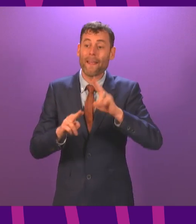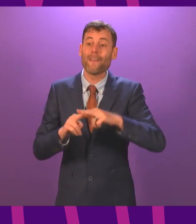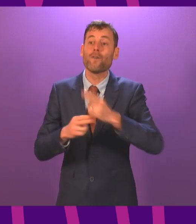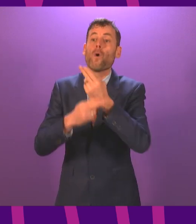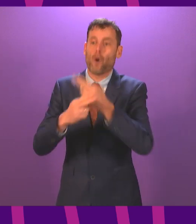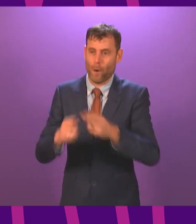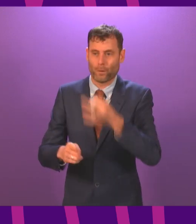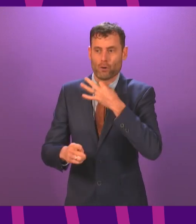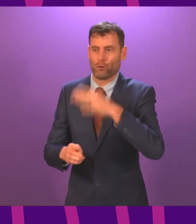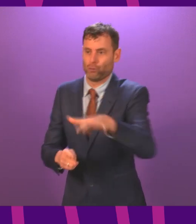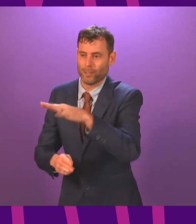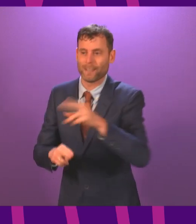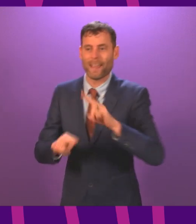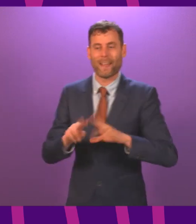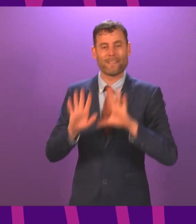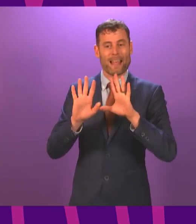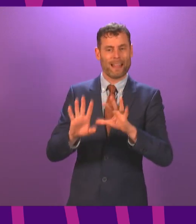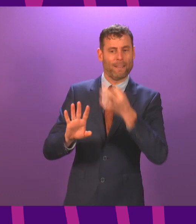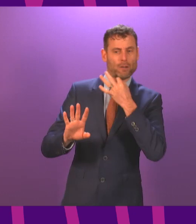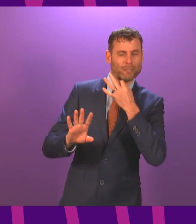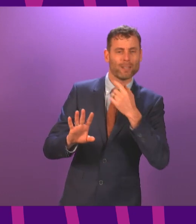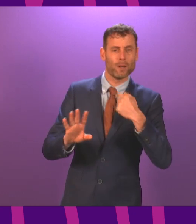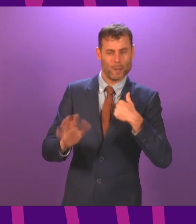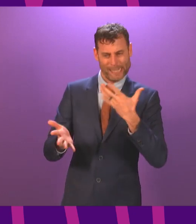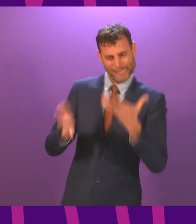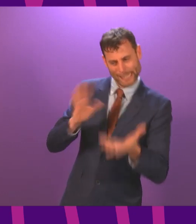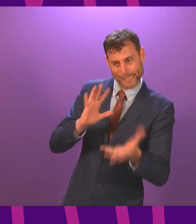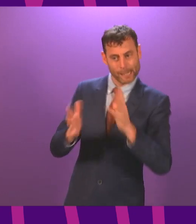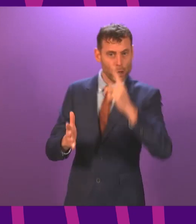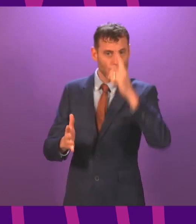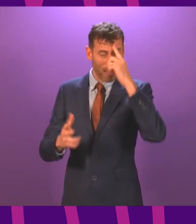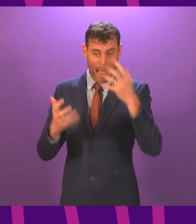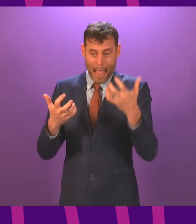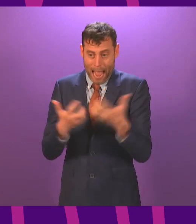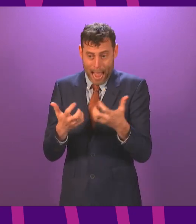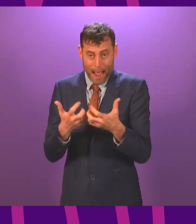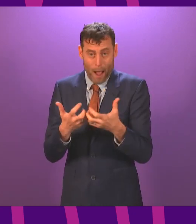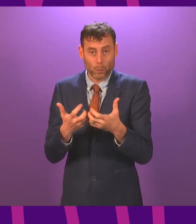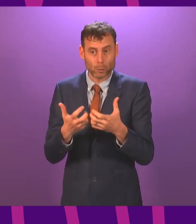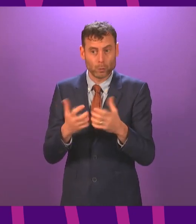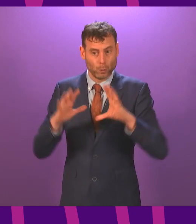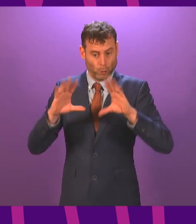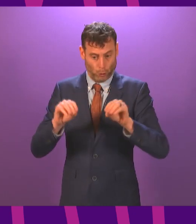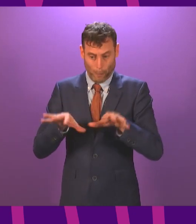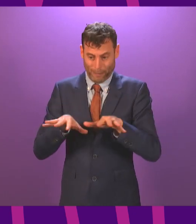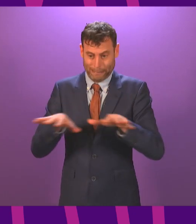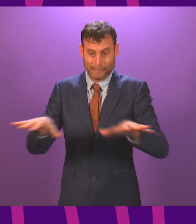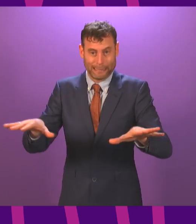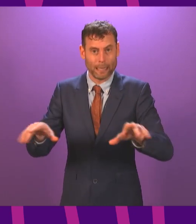Everything that we do right now that helps to contain and suppress the virus causes difficulties